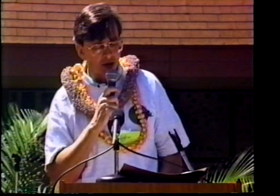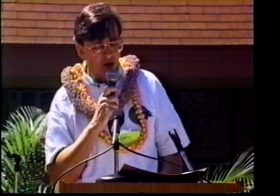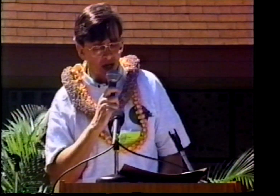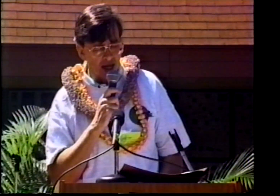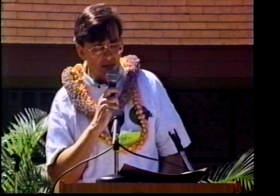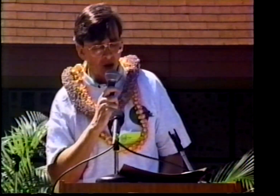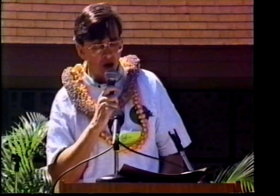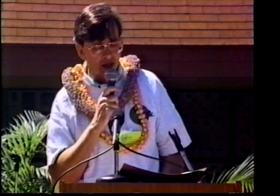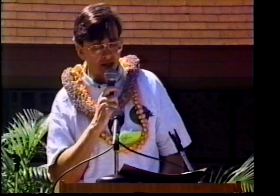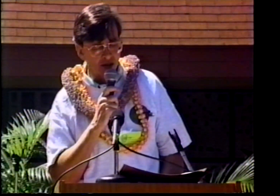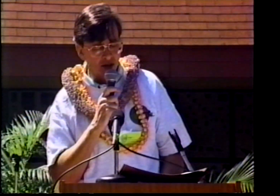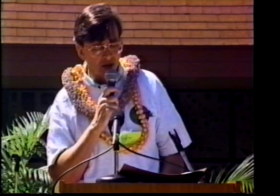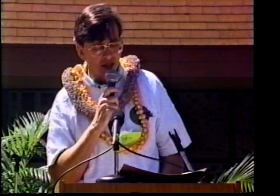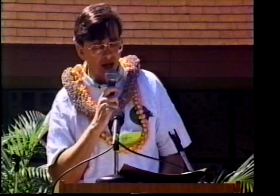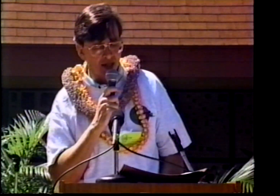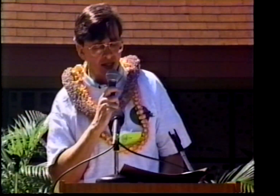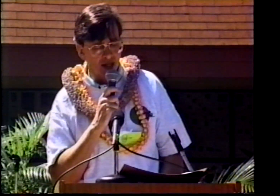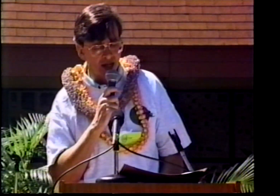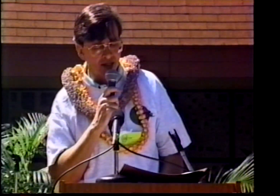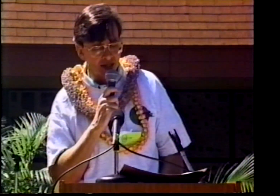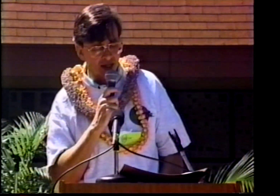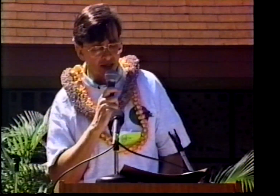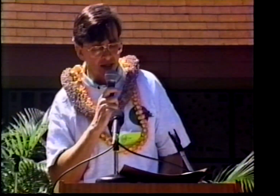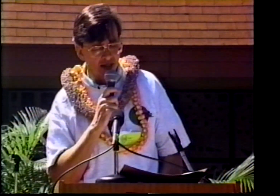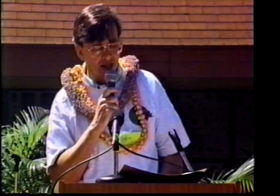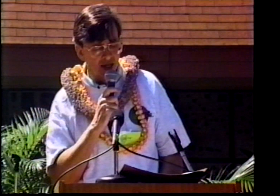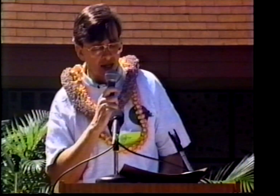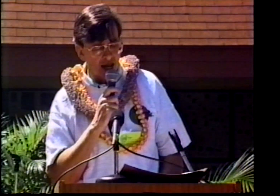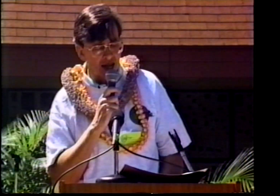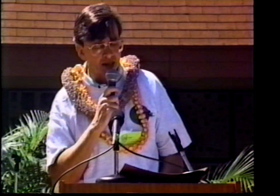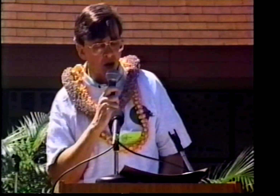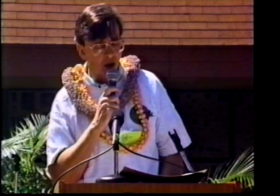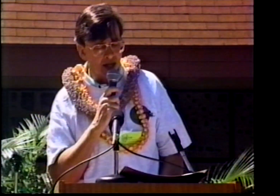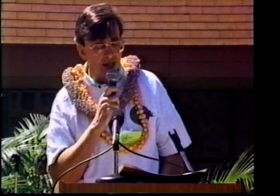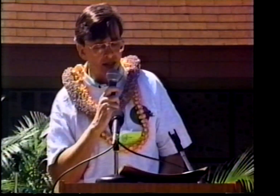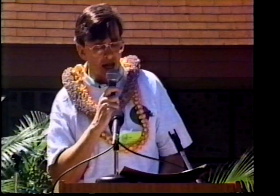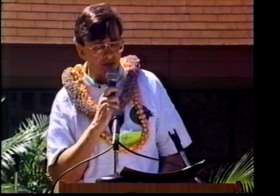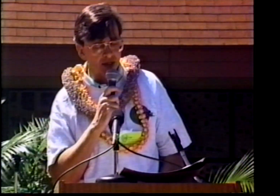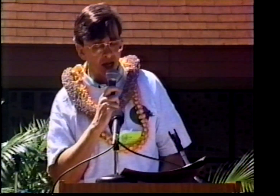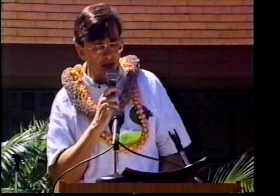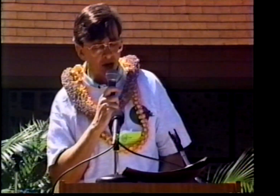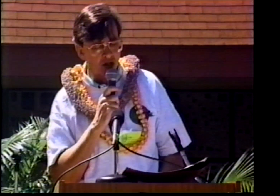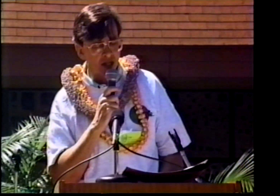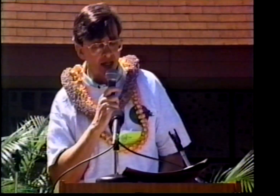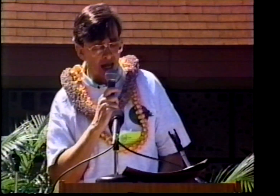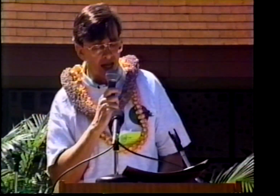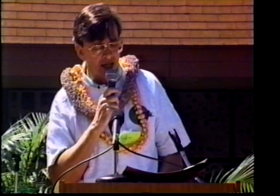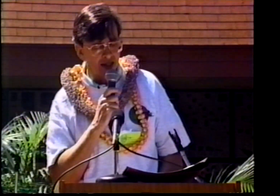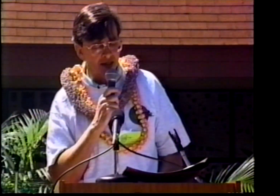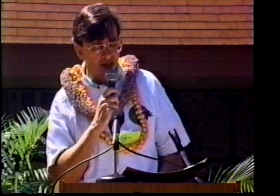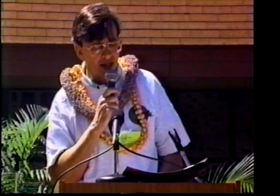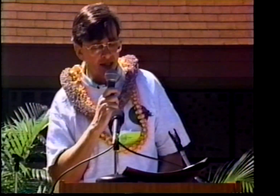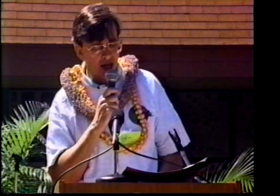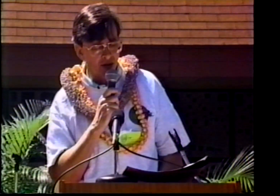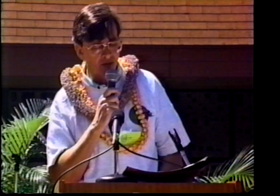proclaim August 3, 1996, as Hawaii's Deaf Celebration Day in the City and County of